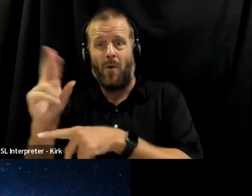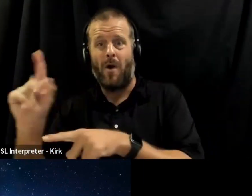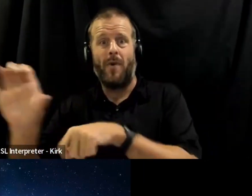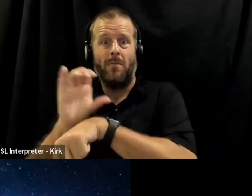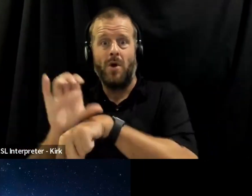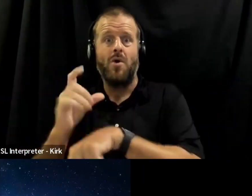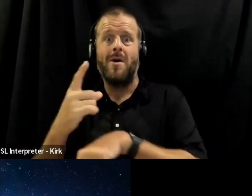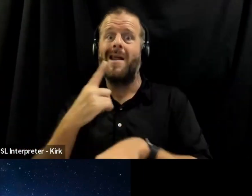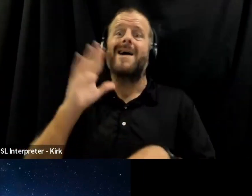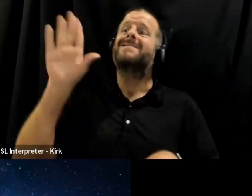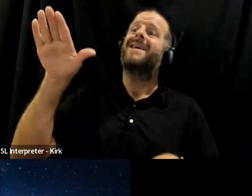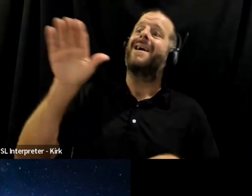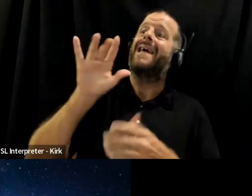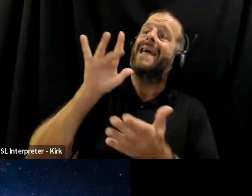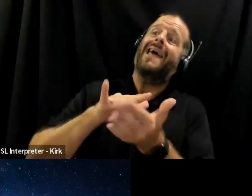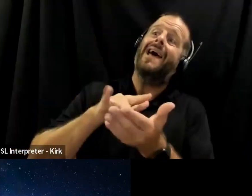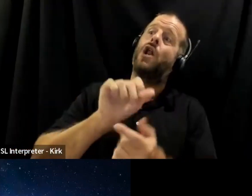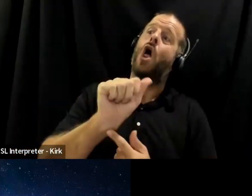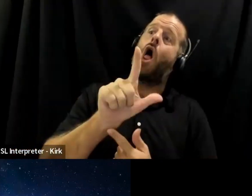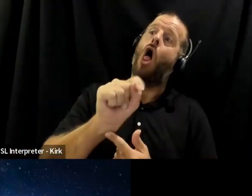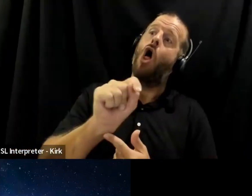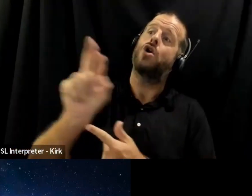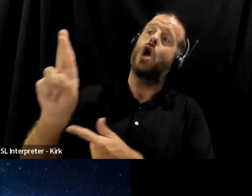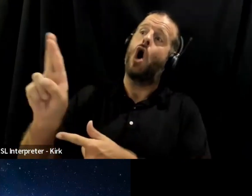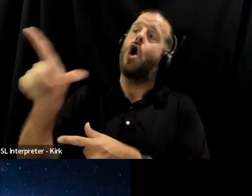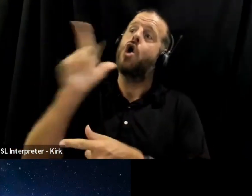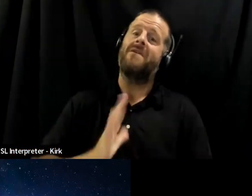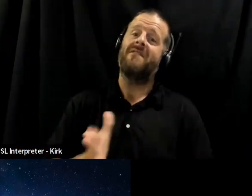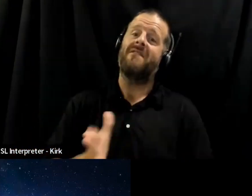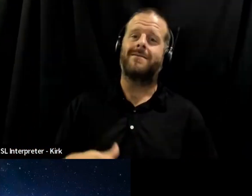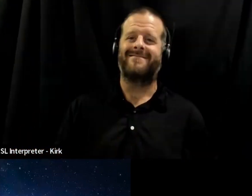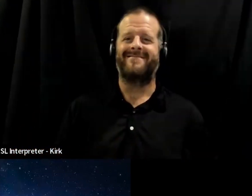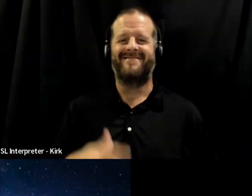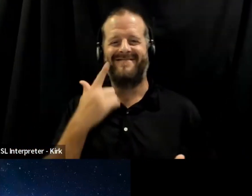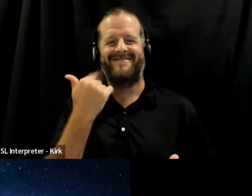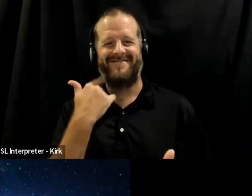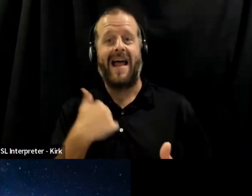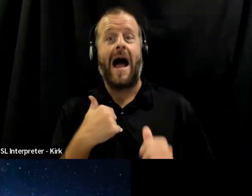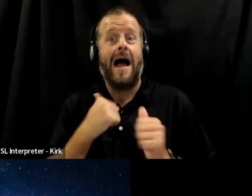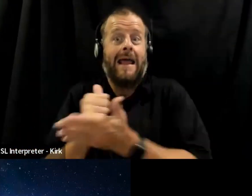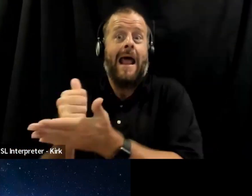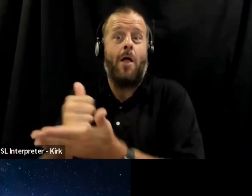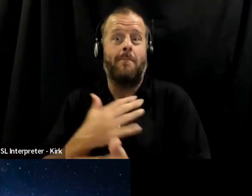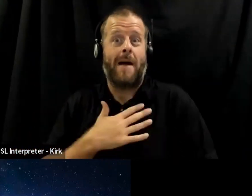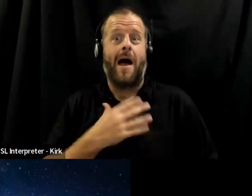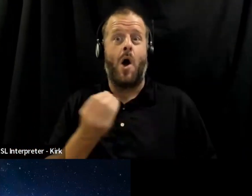the O R, you'll be fine. I can, I can help in my own way and they, they